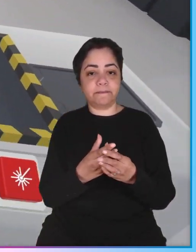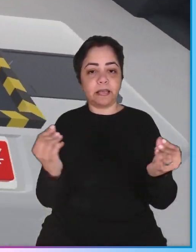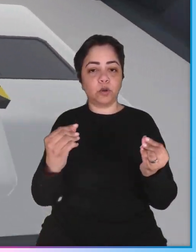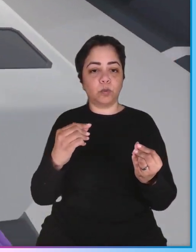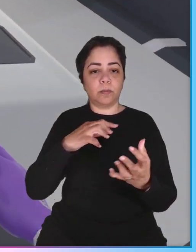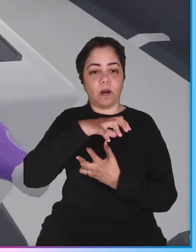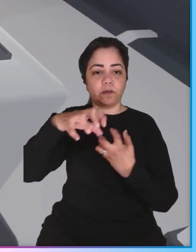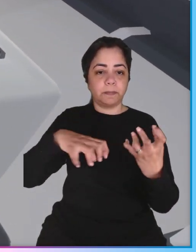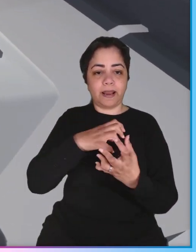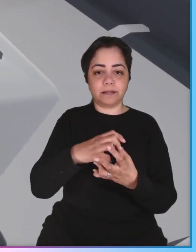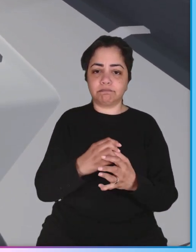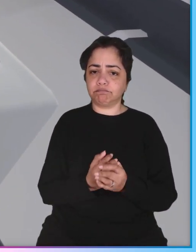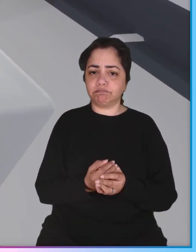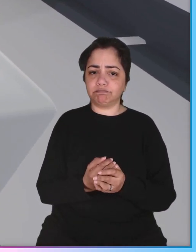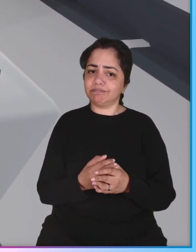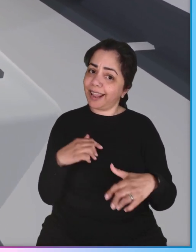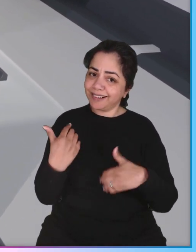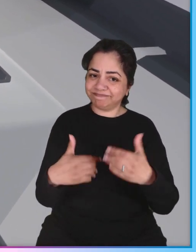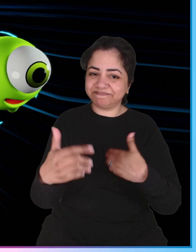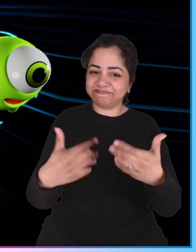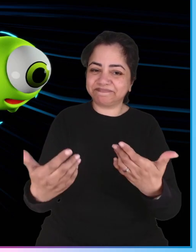[Announcer] Blinnk and the Vacuum of Space.